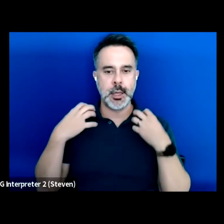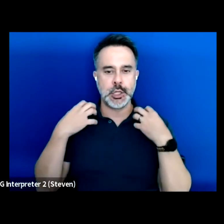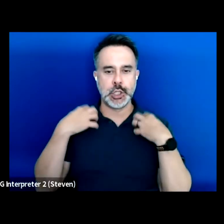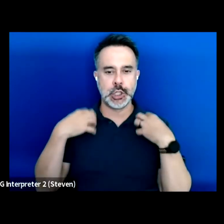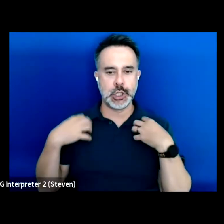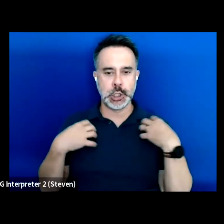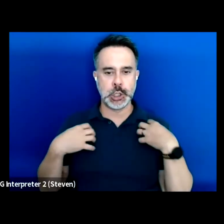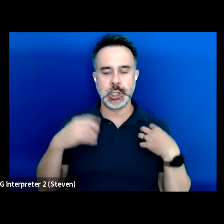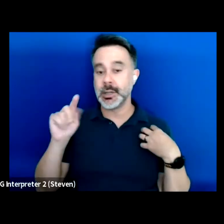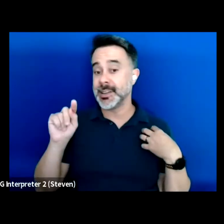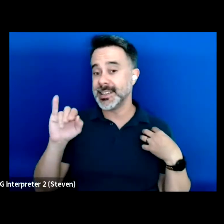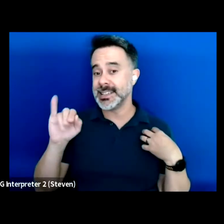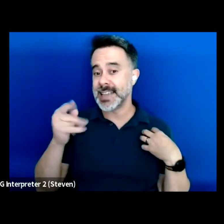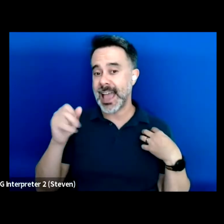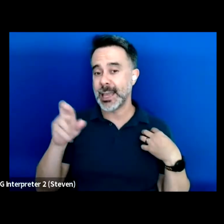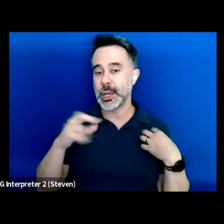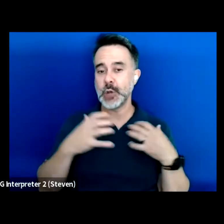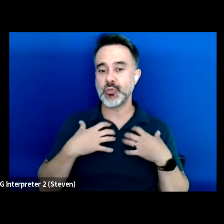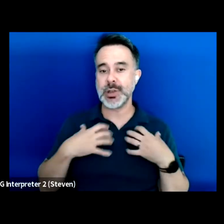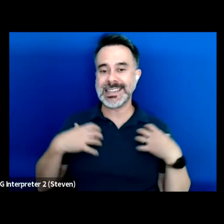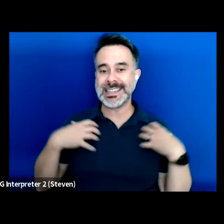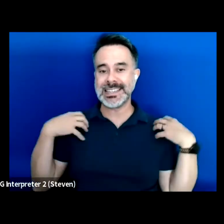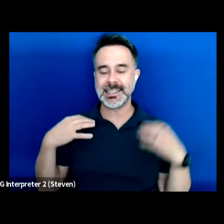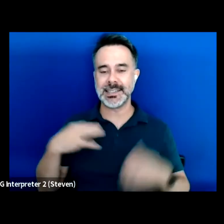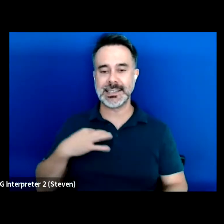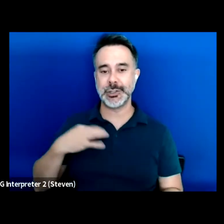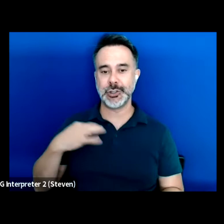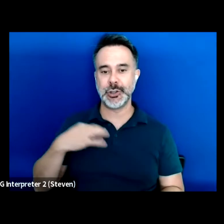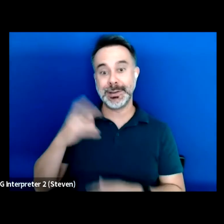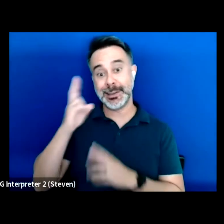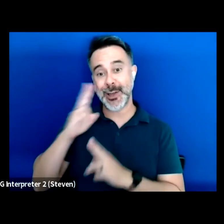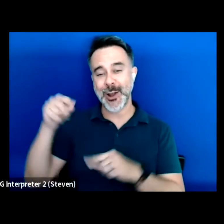They may not, depending on how comfortable they are with multitasking.